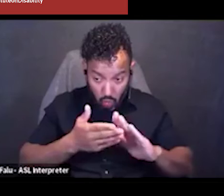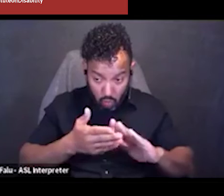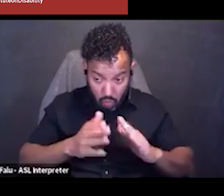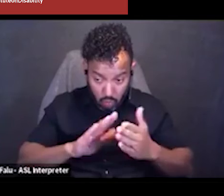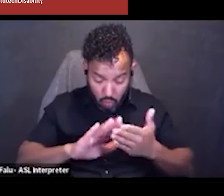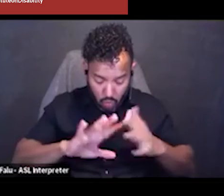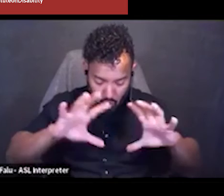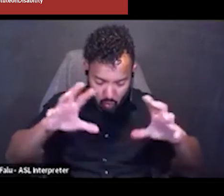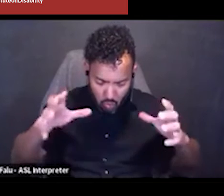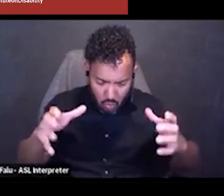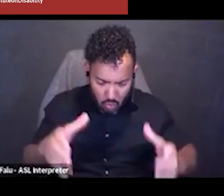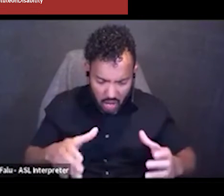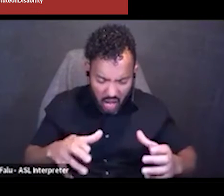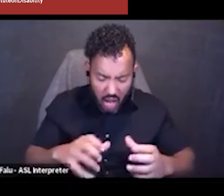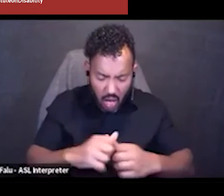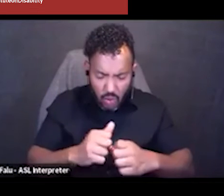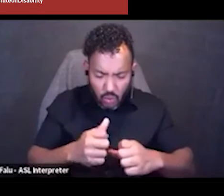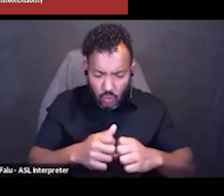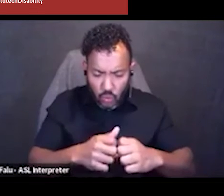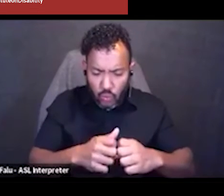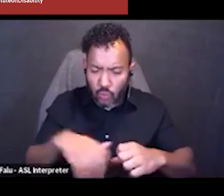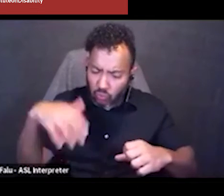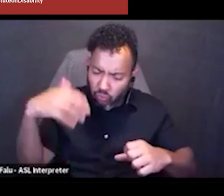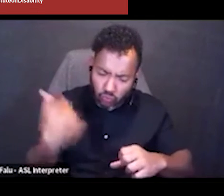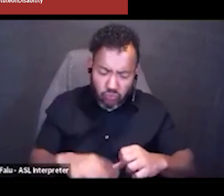extreme shocks.